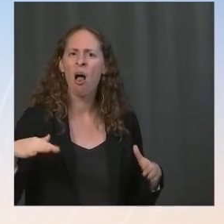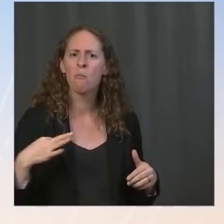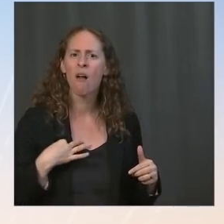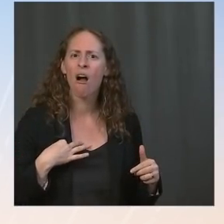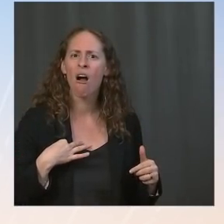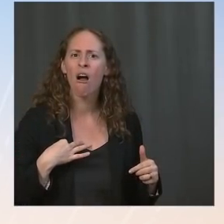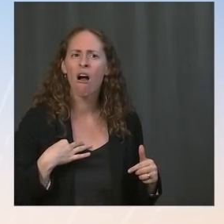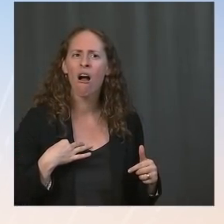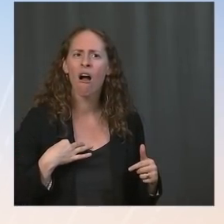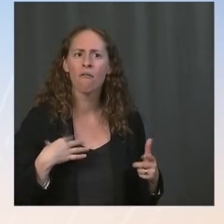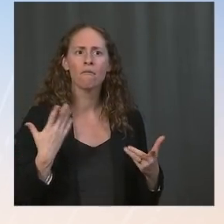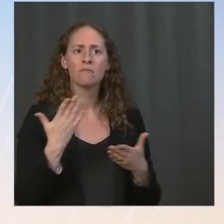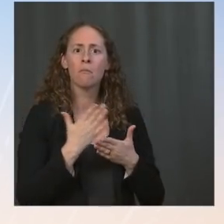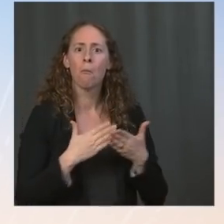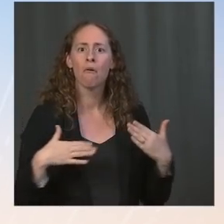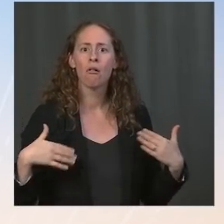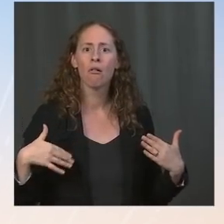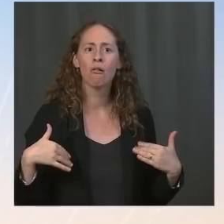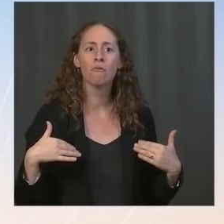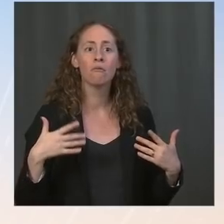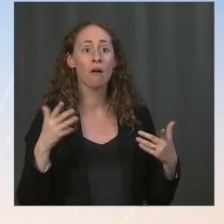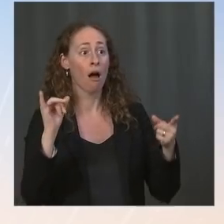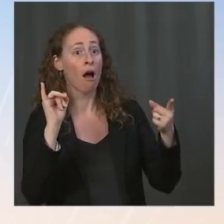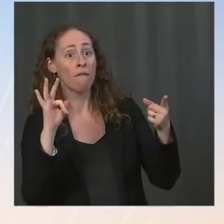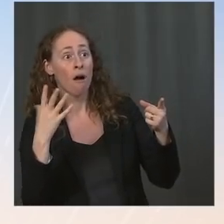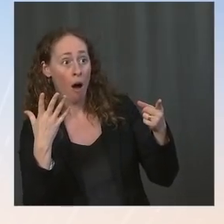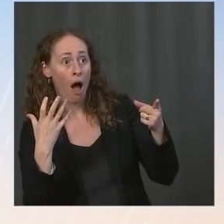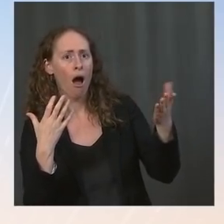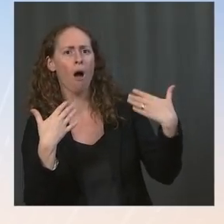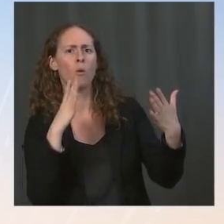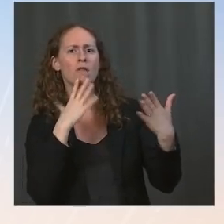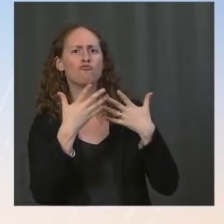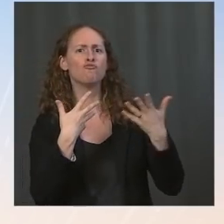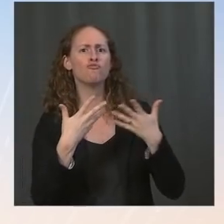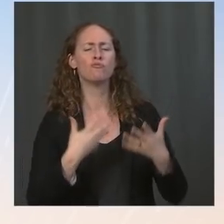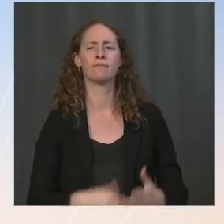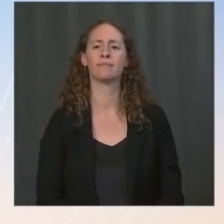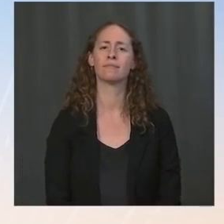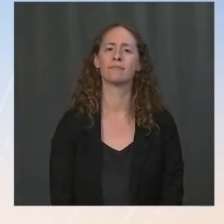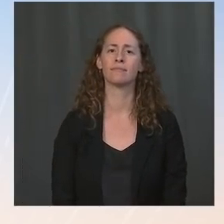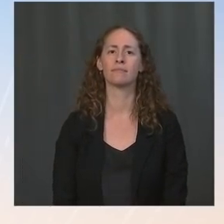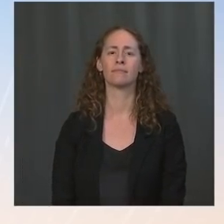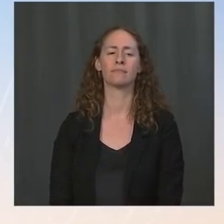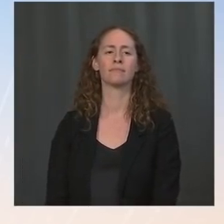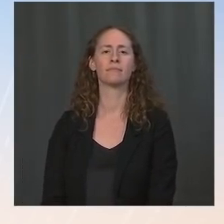and they want to depart, we'll work with them. The Press: And related to that, what is the President's message to veterans who are feeling even hurt,